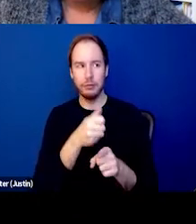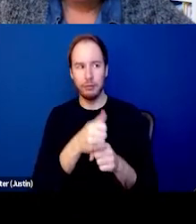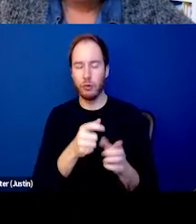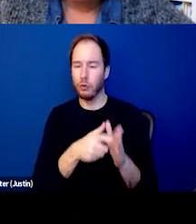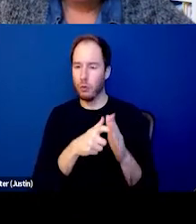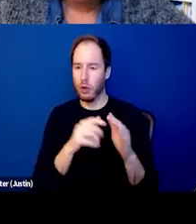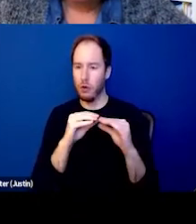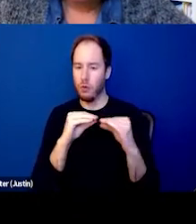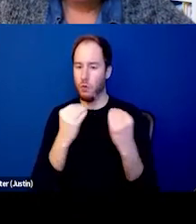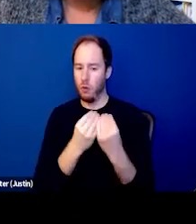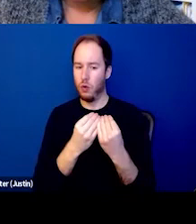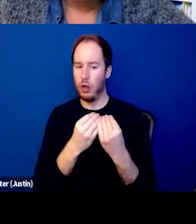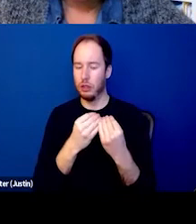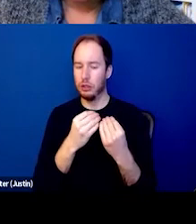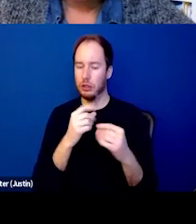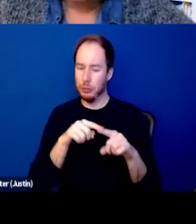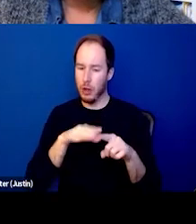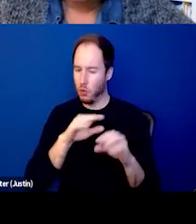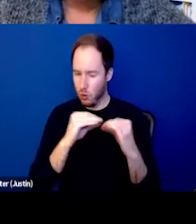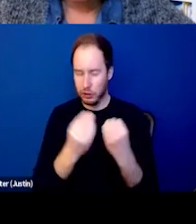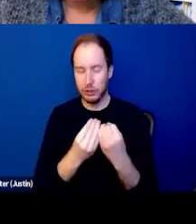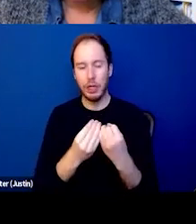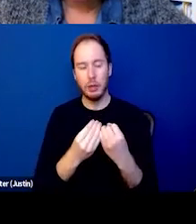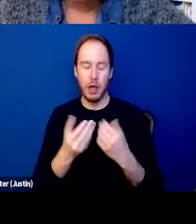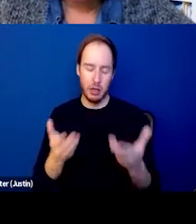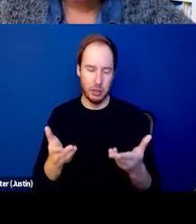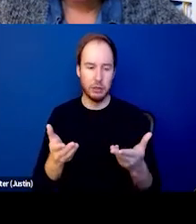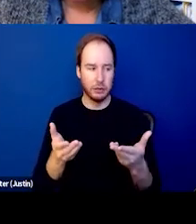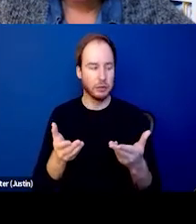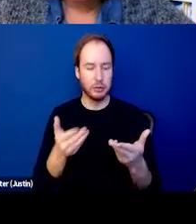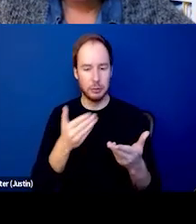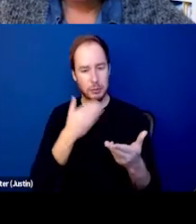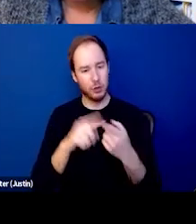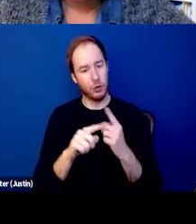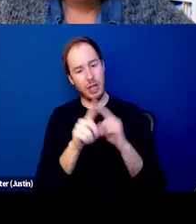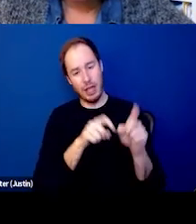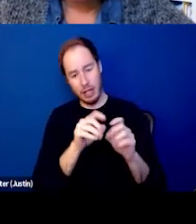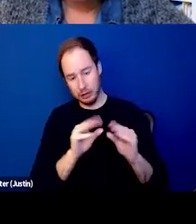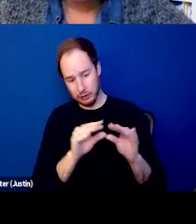specific question as well, but it's better to ask questions than not to.